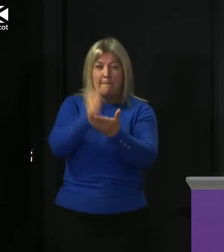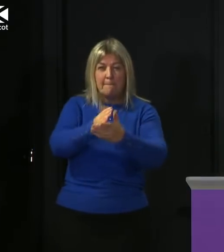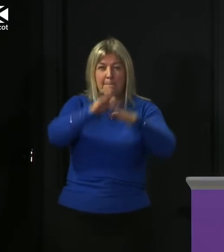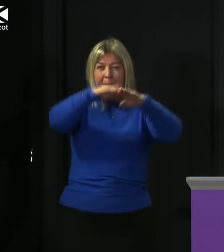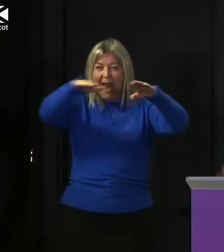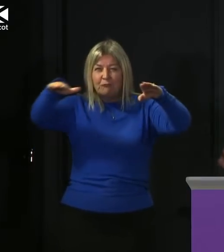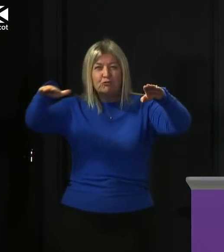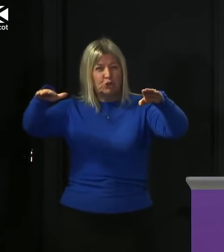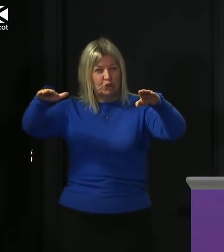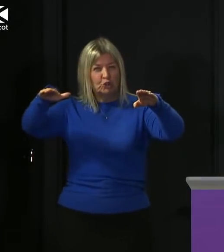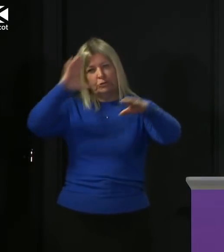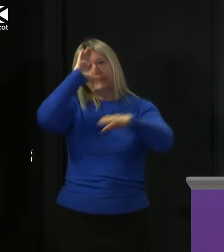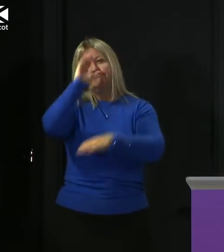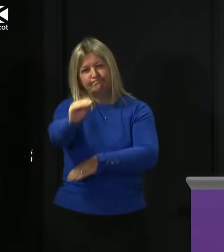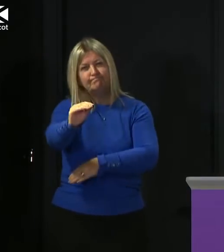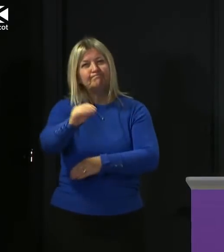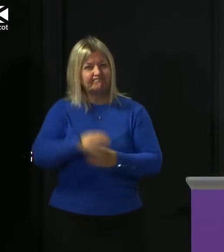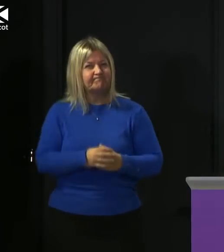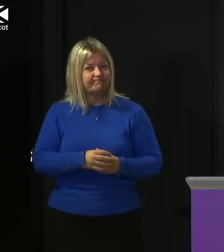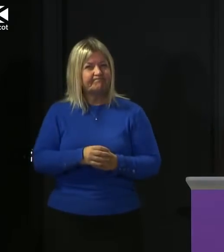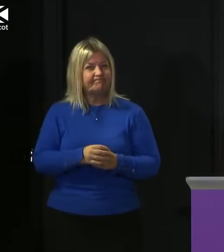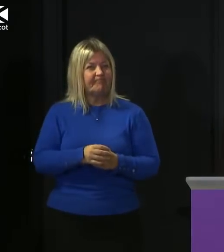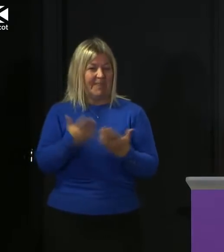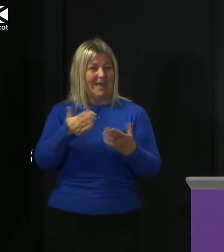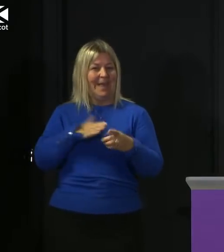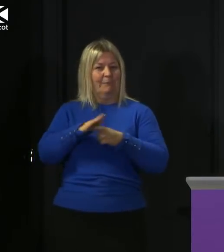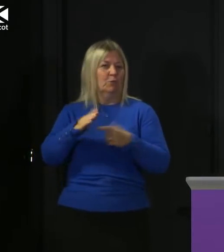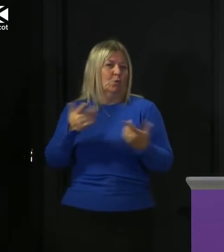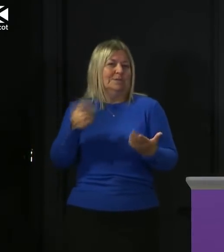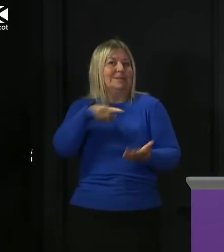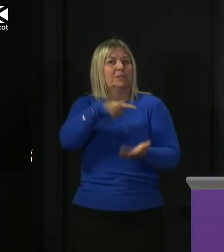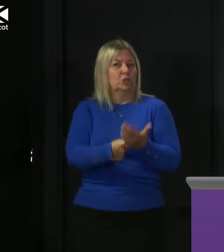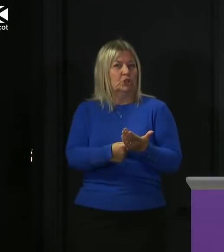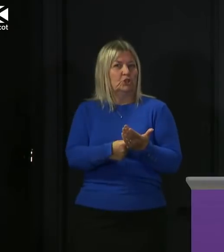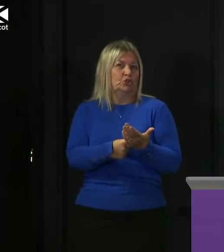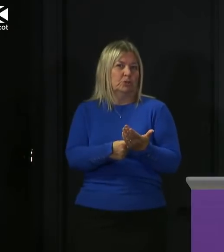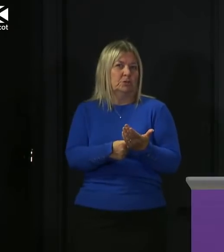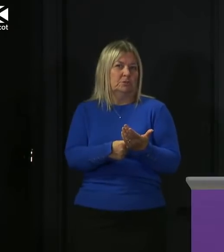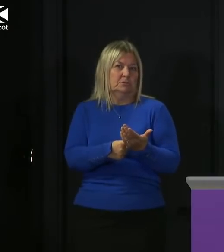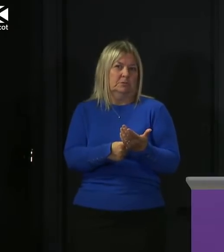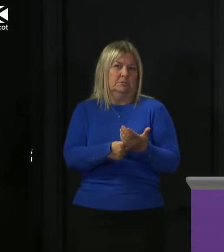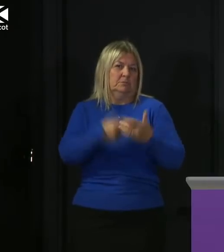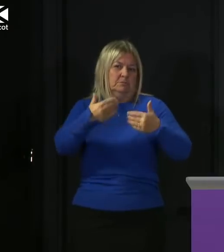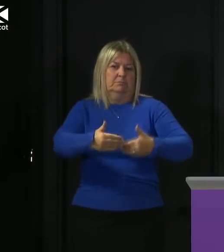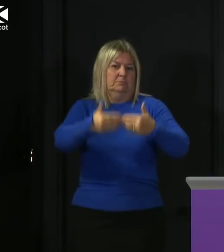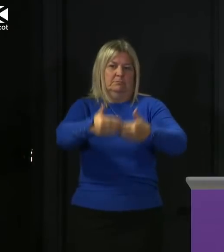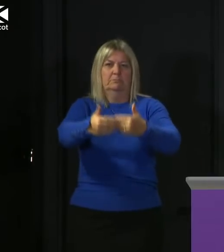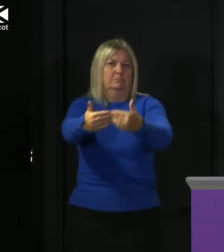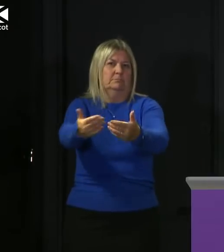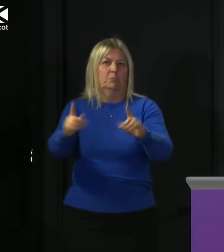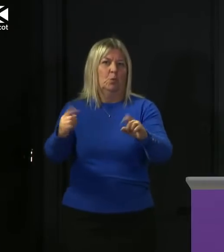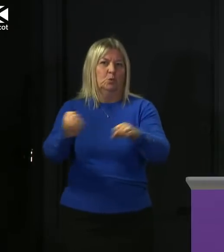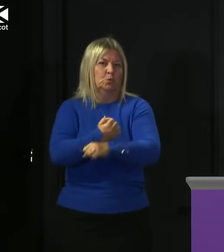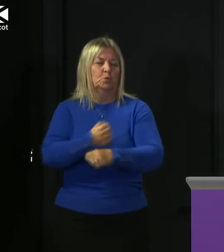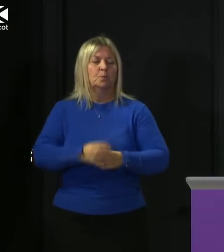longer period and that's what then influences the decisions that we take. In terms of the modelling,